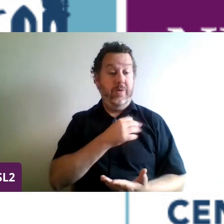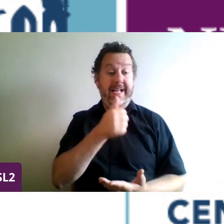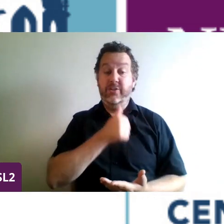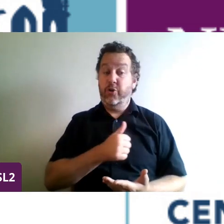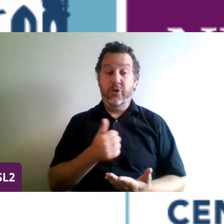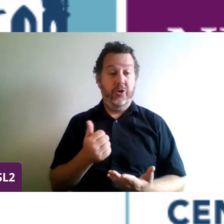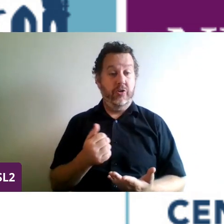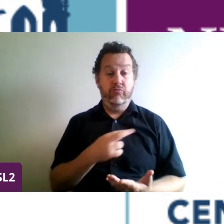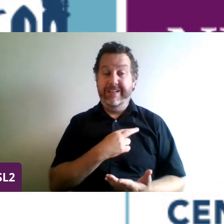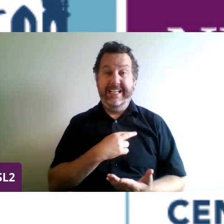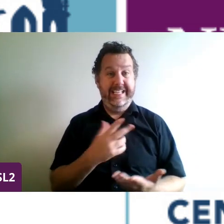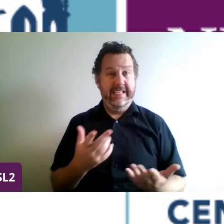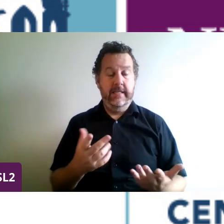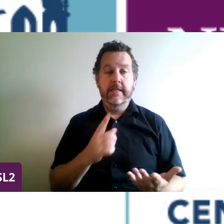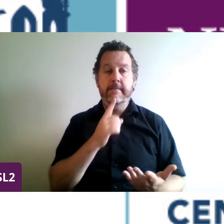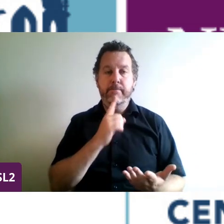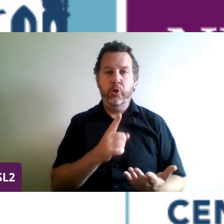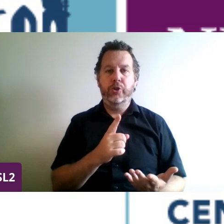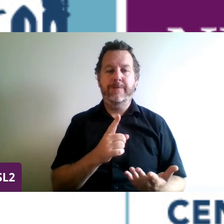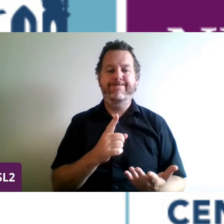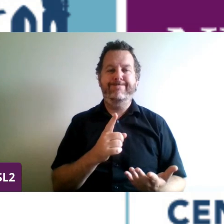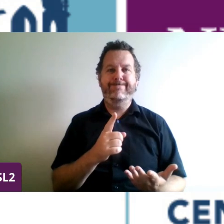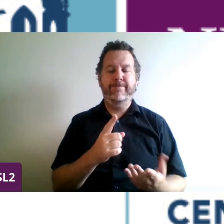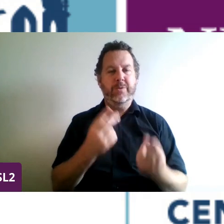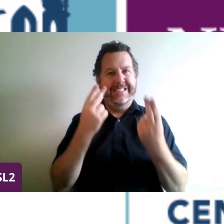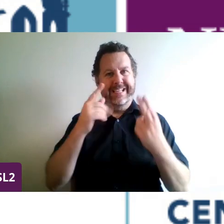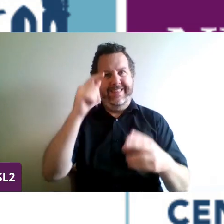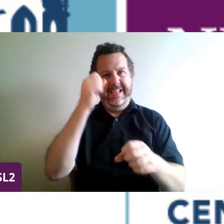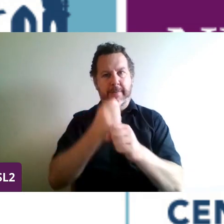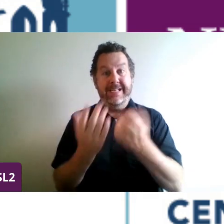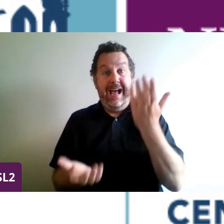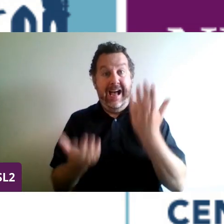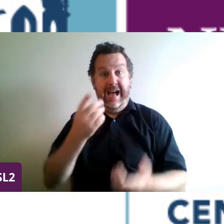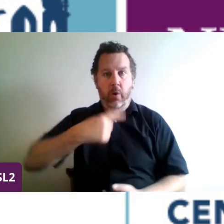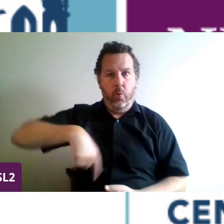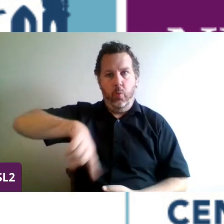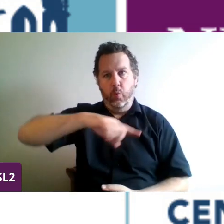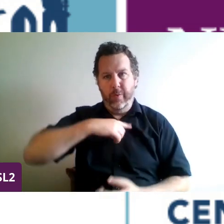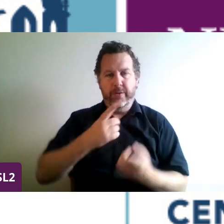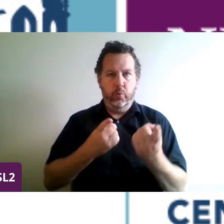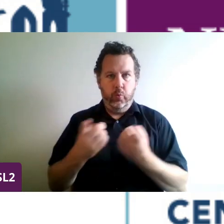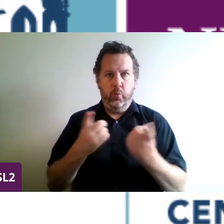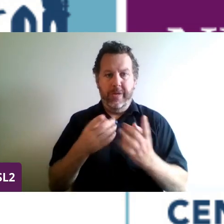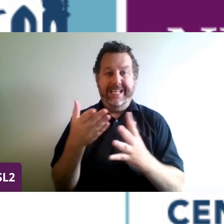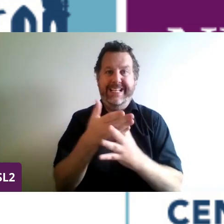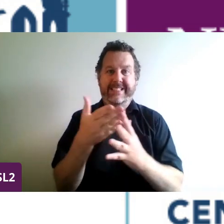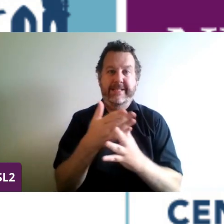I think this comes down to the fact that we have to look at how we do accessibility in a